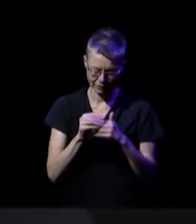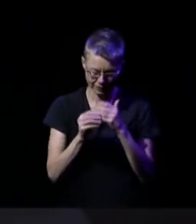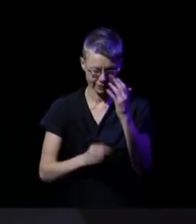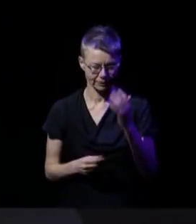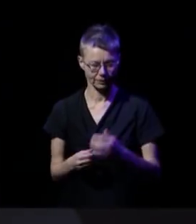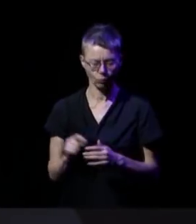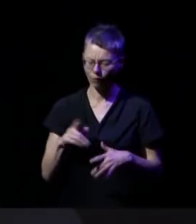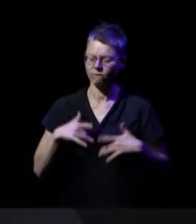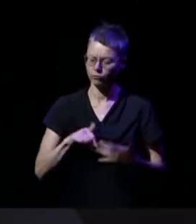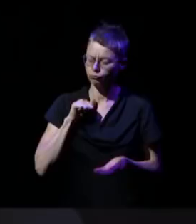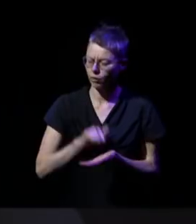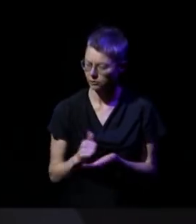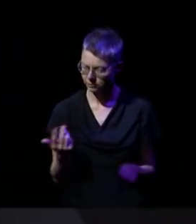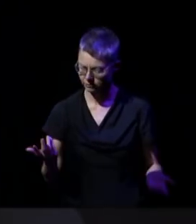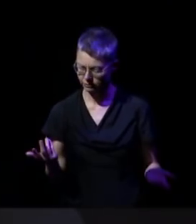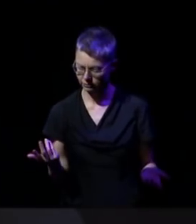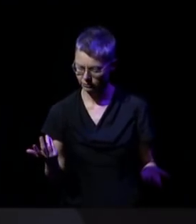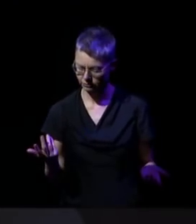What feels right and sort of retuning ourselves